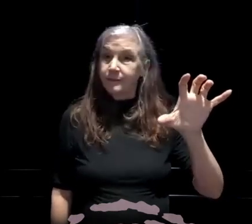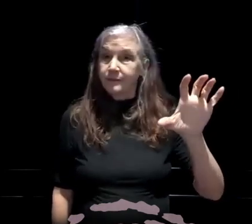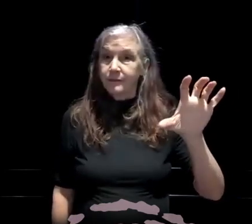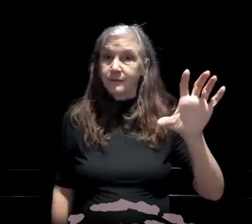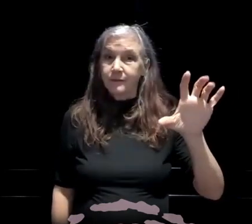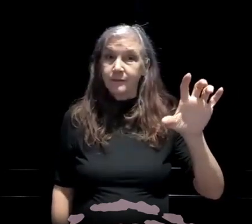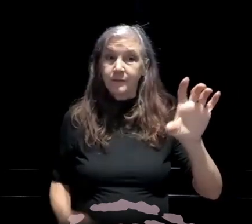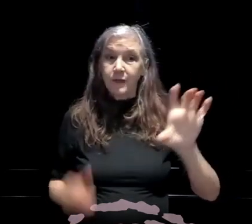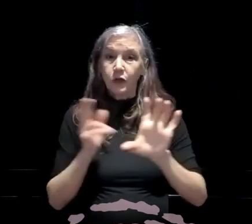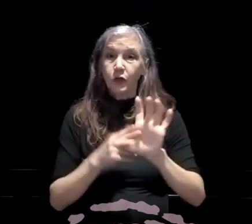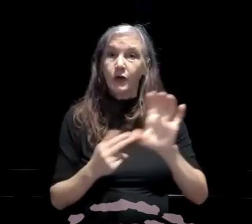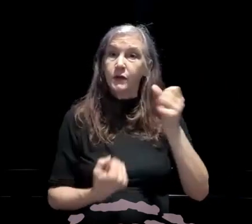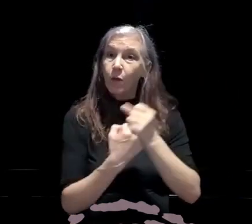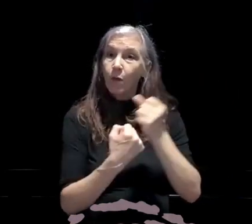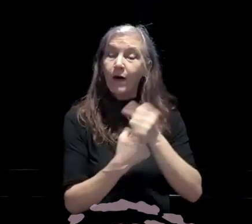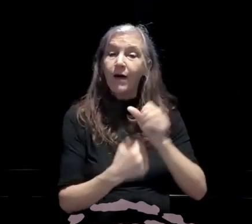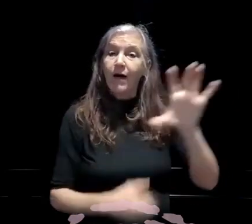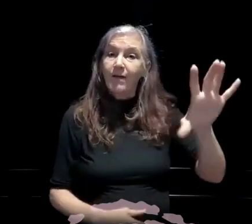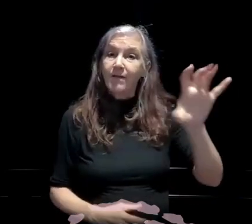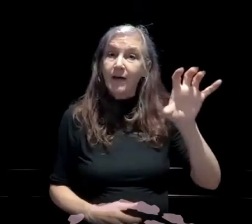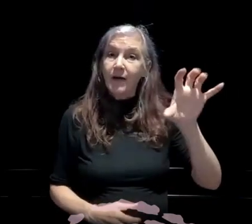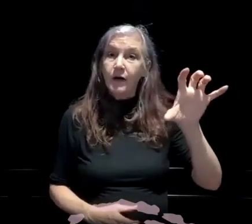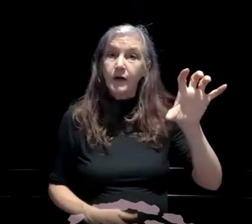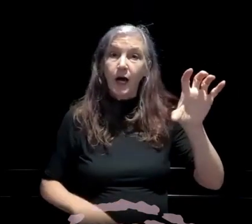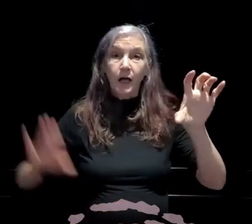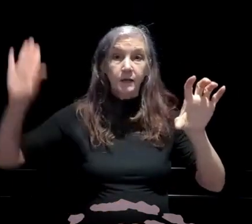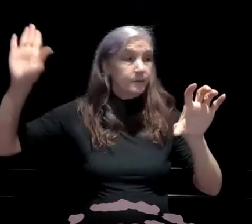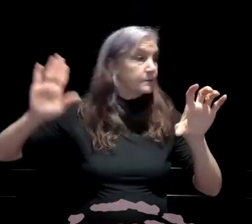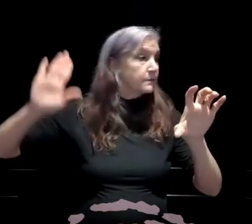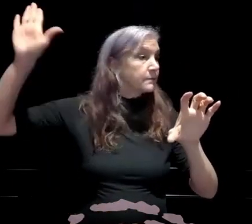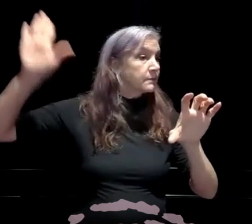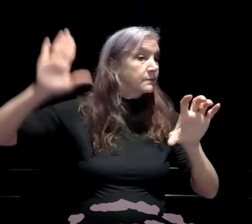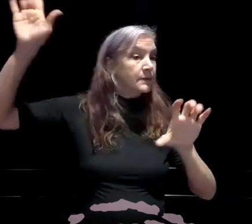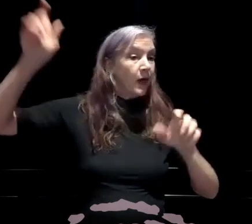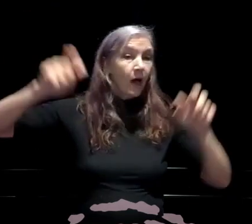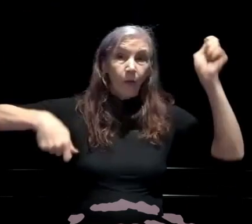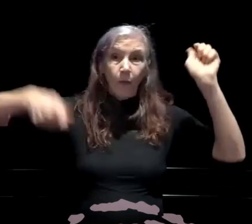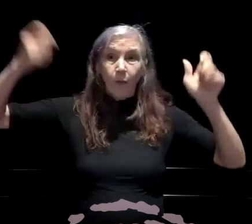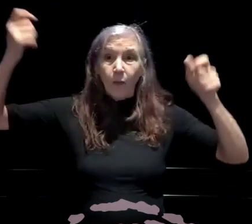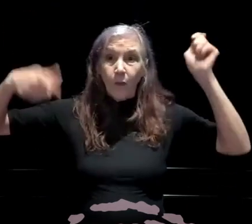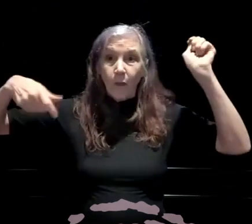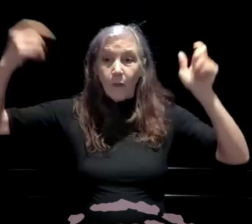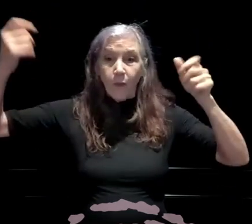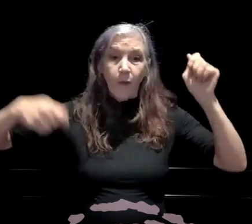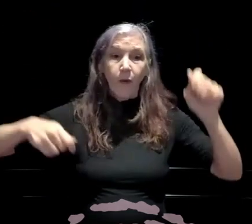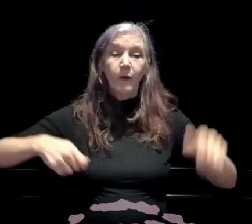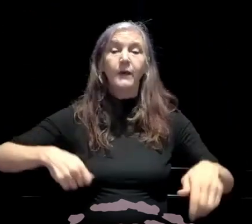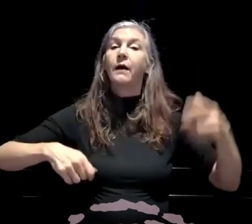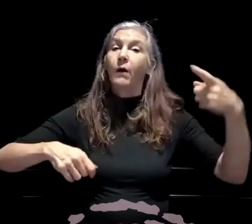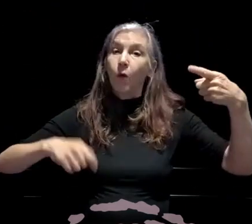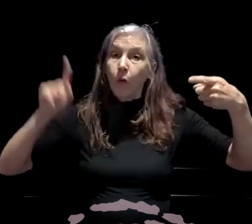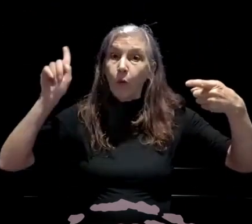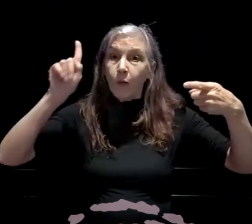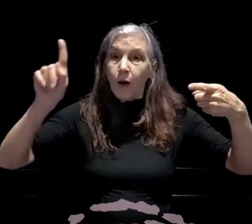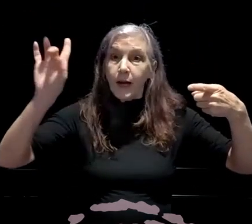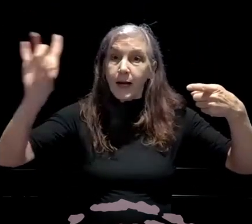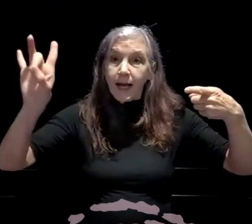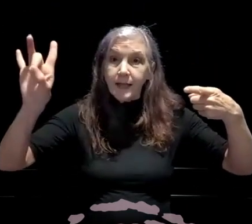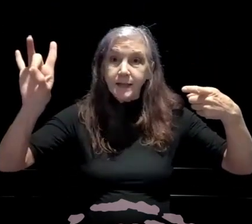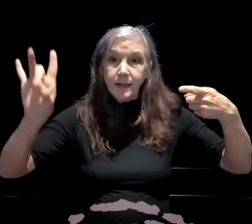Please join me to show your support for a gift of $5. 500 where thinking